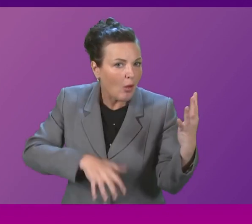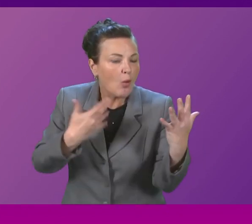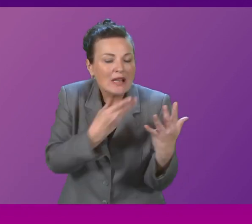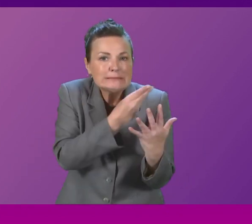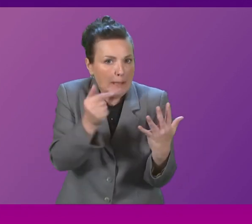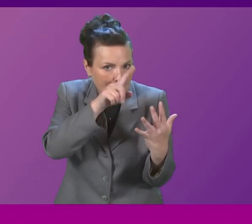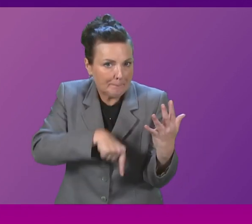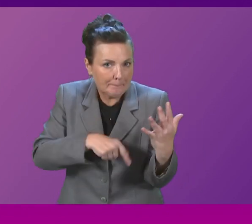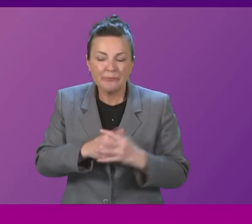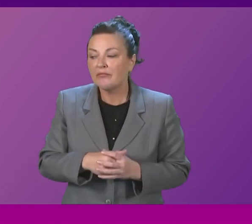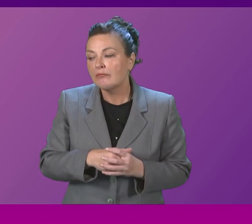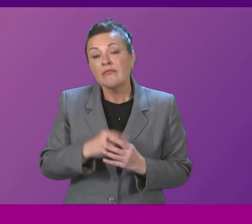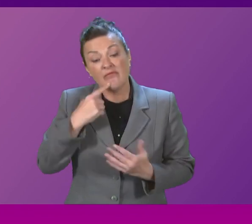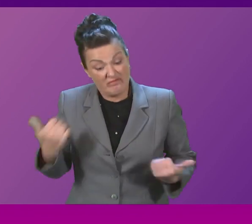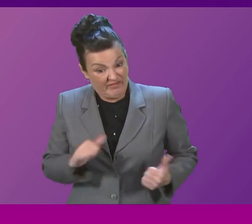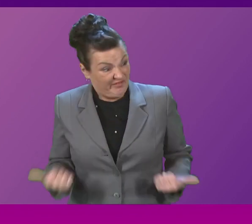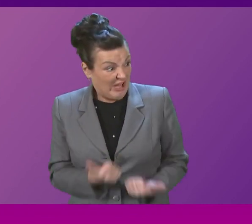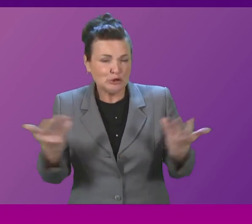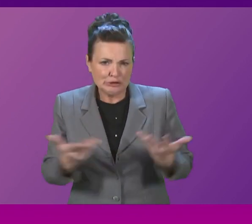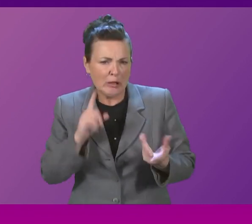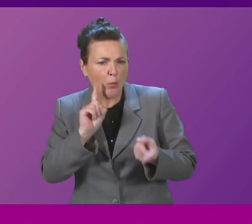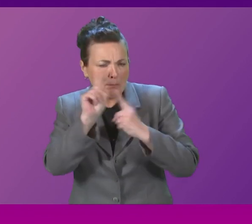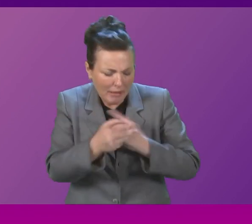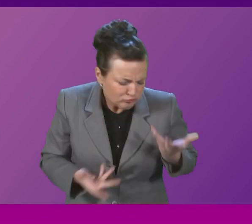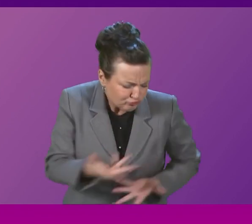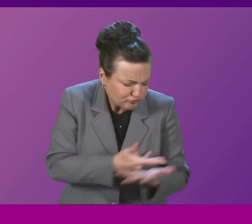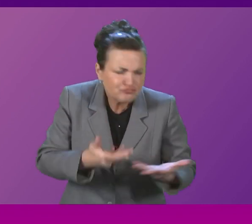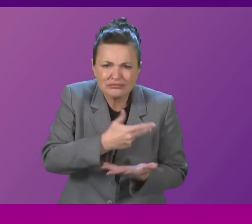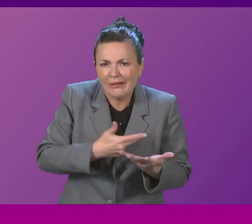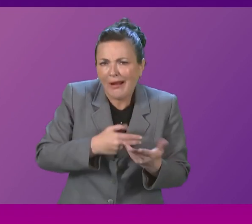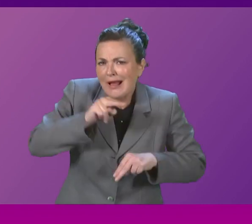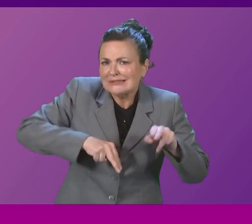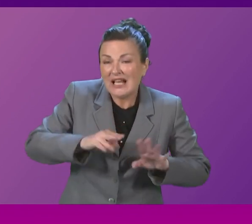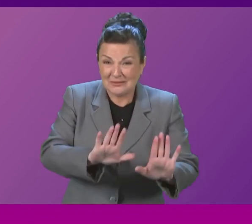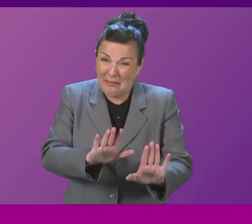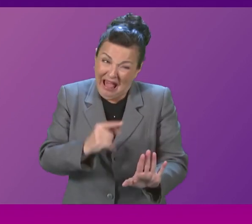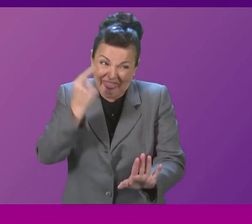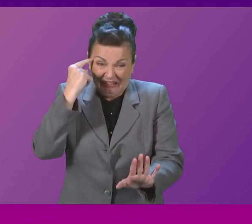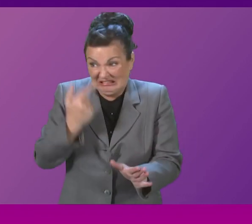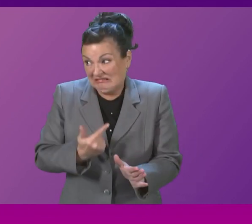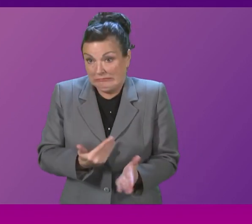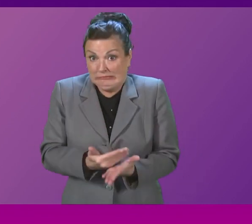We will assess the impact fully, but it is clear from what we know and from what the